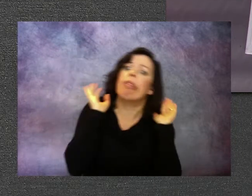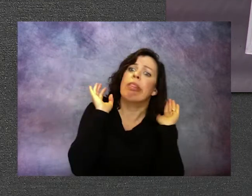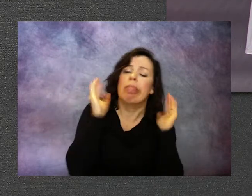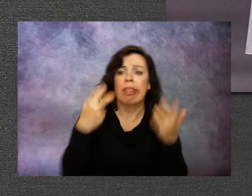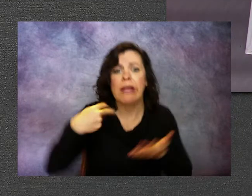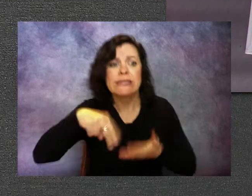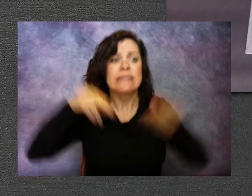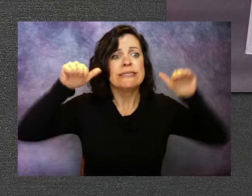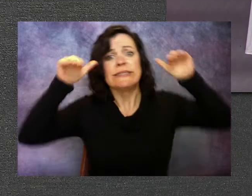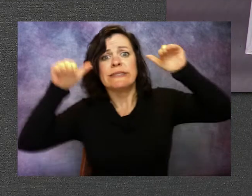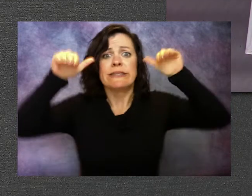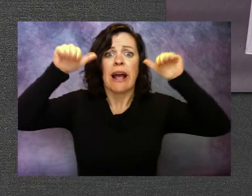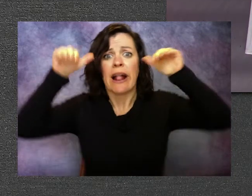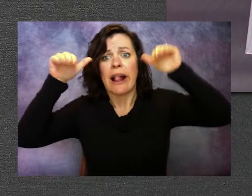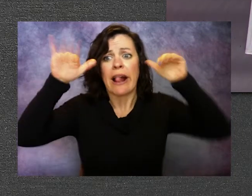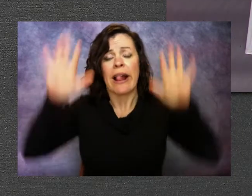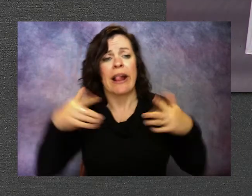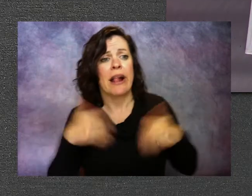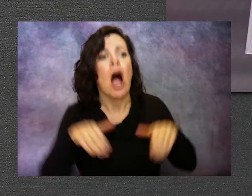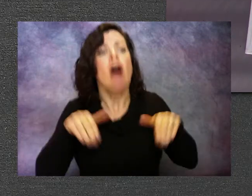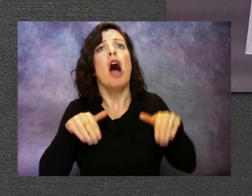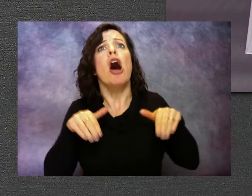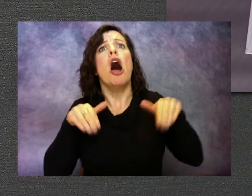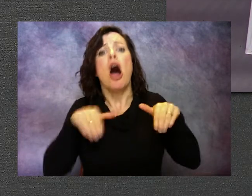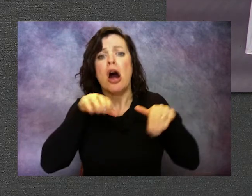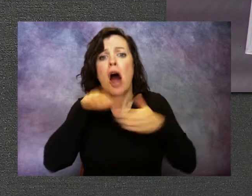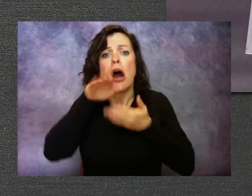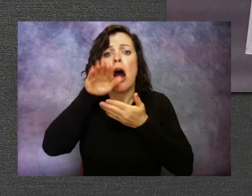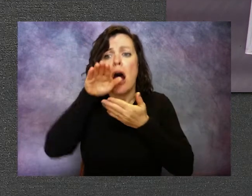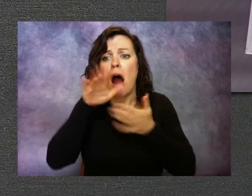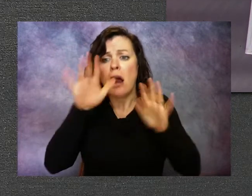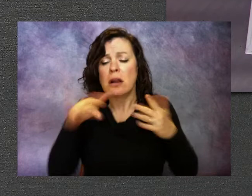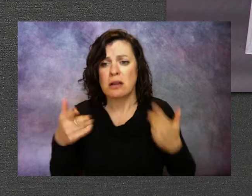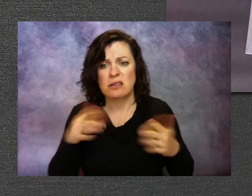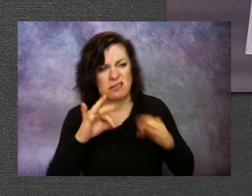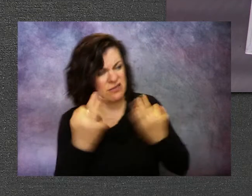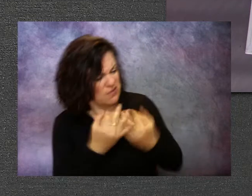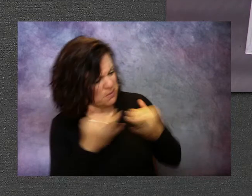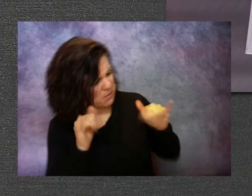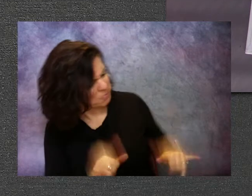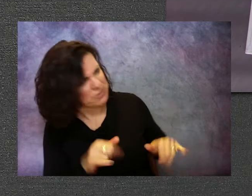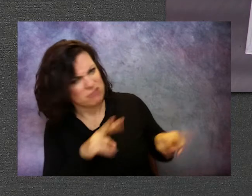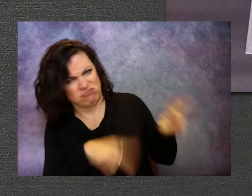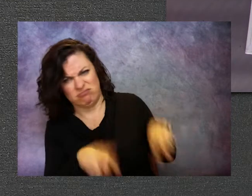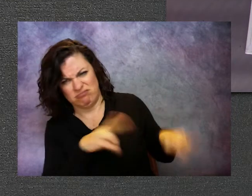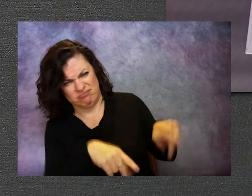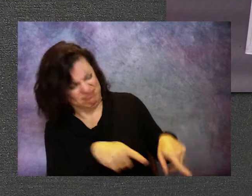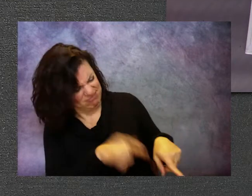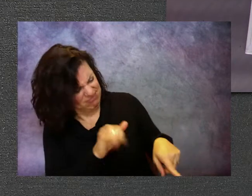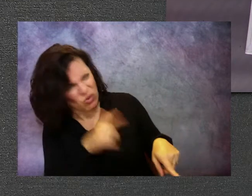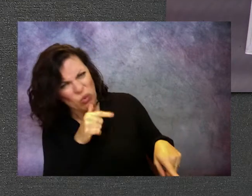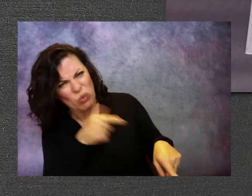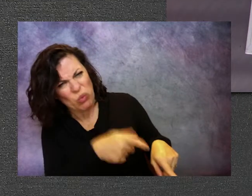He did these tricks over and over again, but everyone shook his head and said, "Oh, no, it couldn't be Harry."